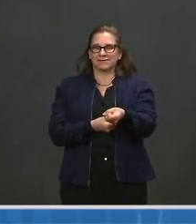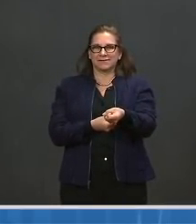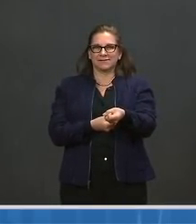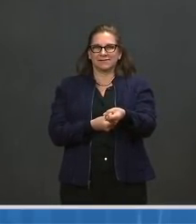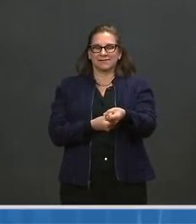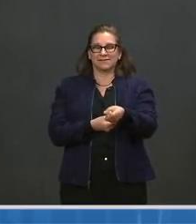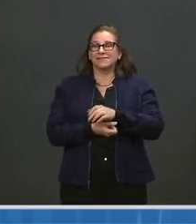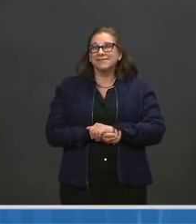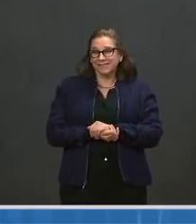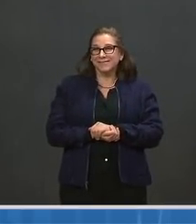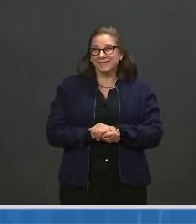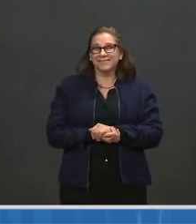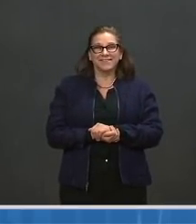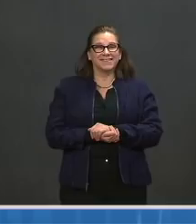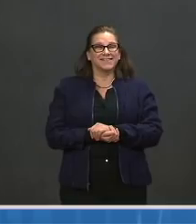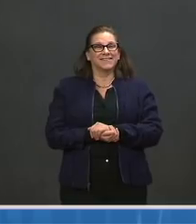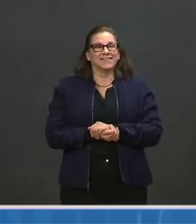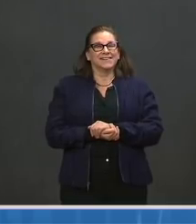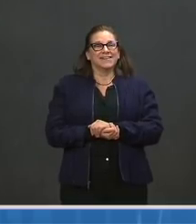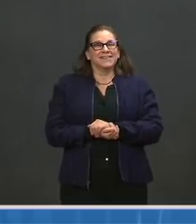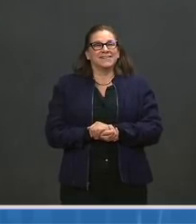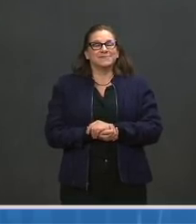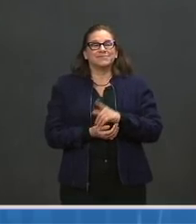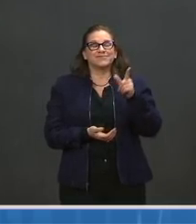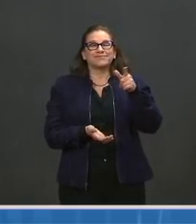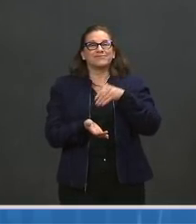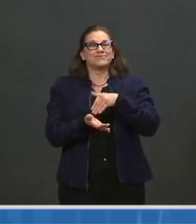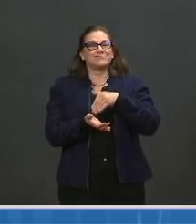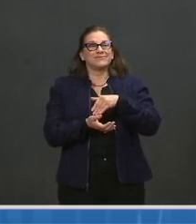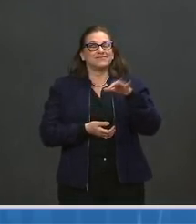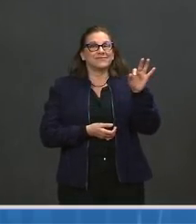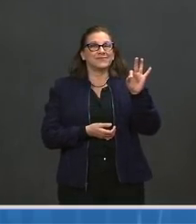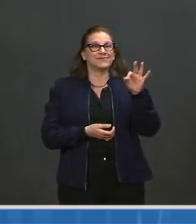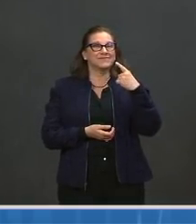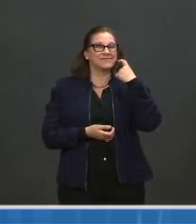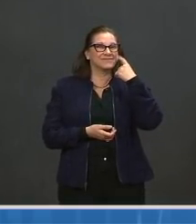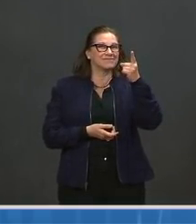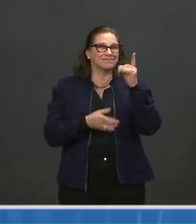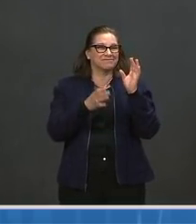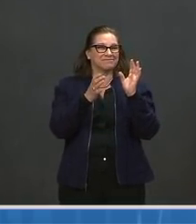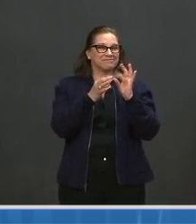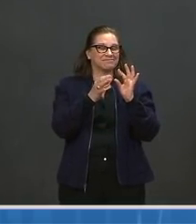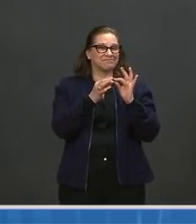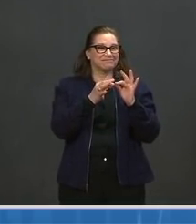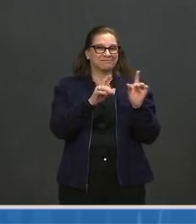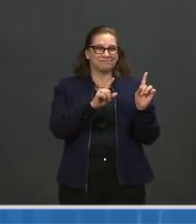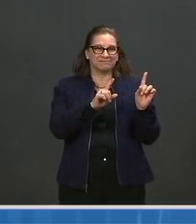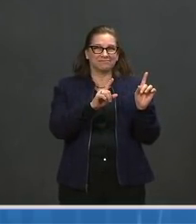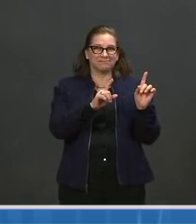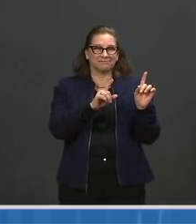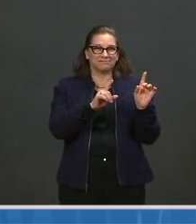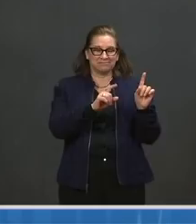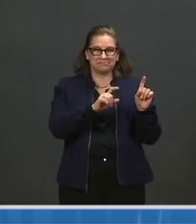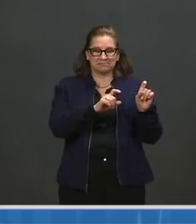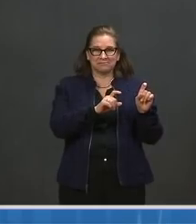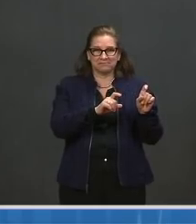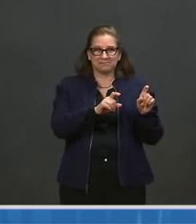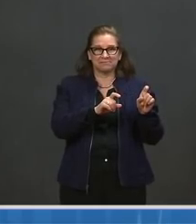other than what Dr. Fauci has indicated from these studies, until we hear from the FDA. And they will go through a very rigorous process, and after that,